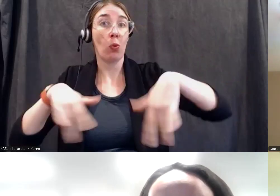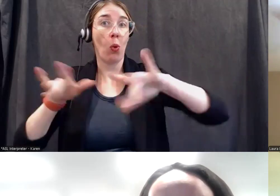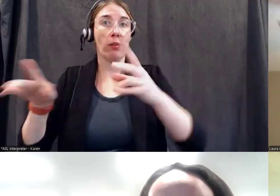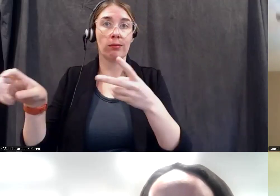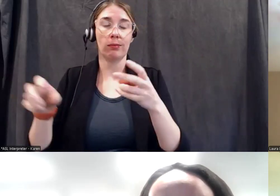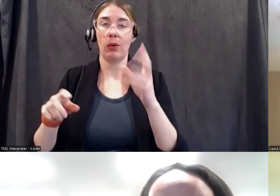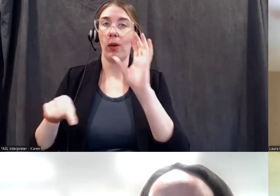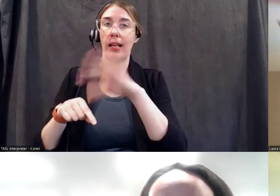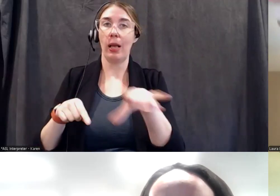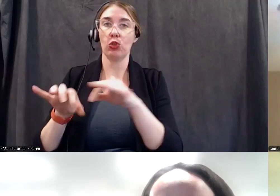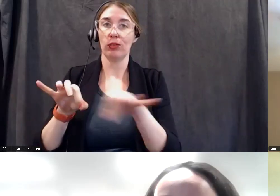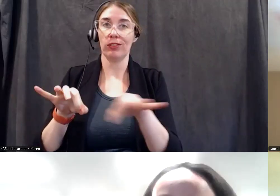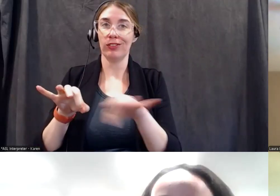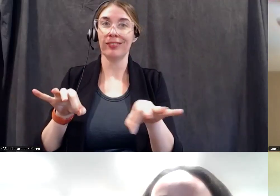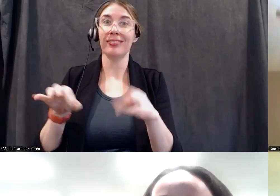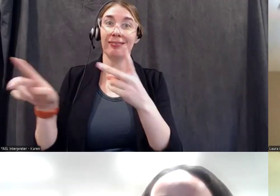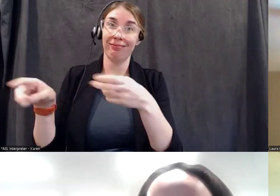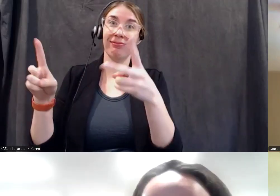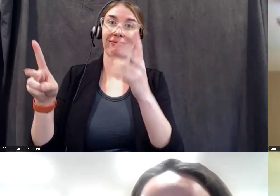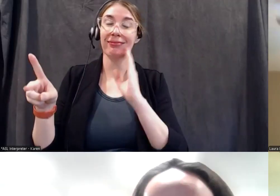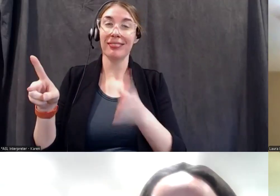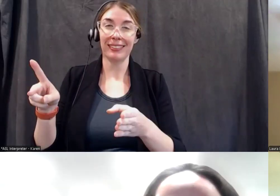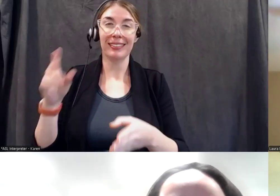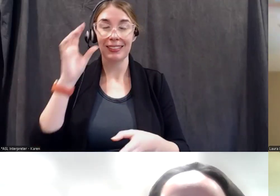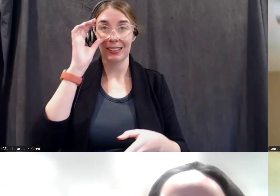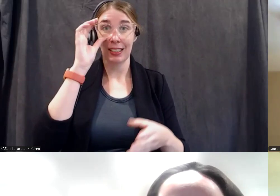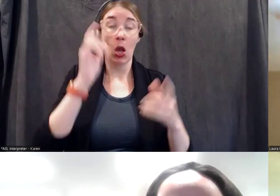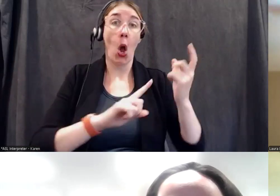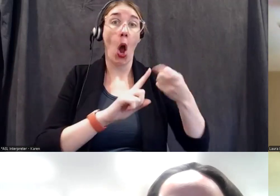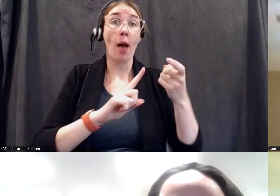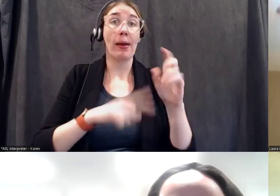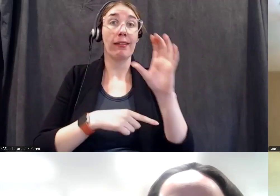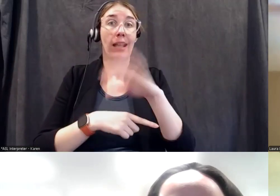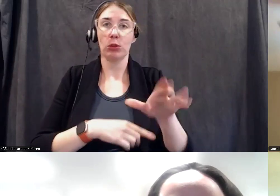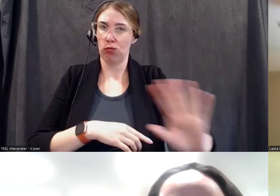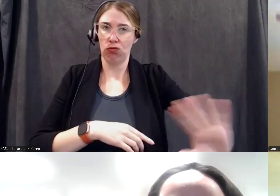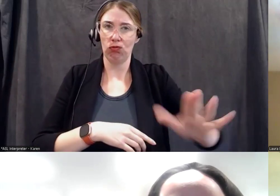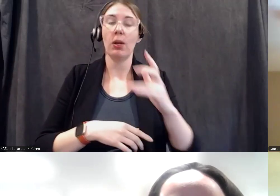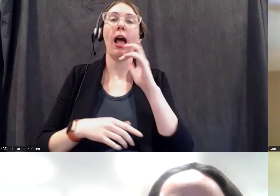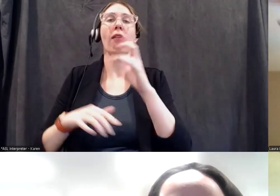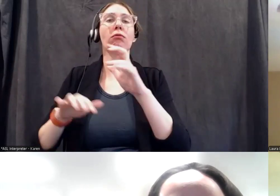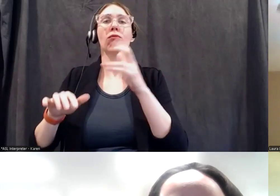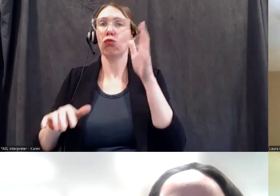auto-generated so that takes a little more work. But thanks again, everyone, and enjoy your summer.